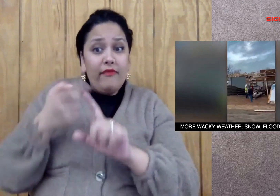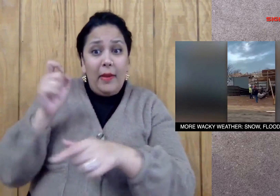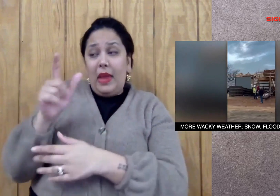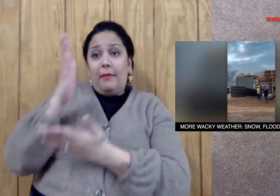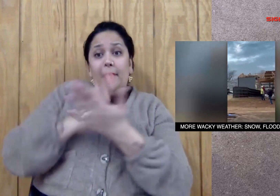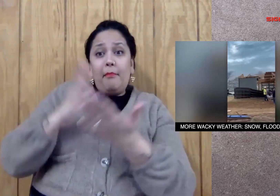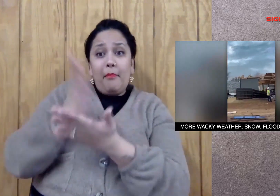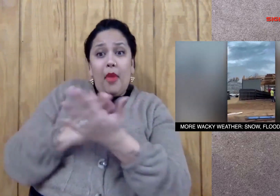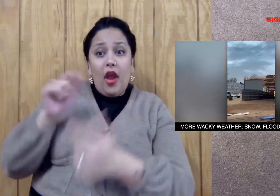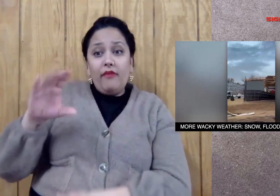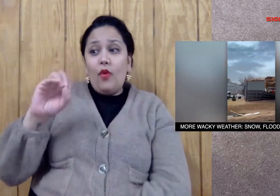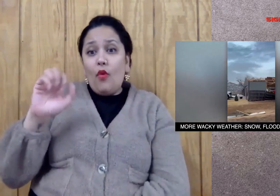Oklahoma